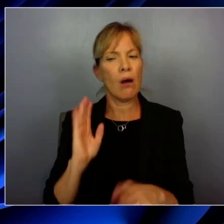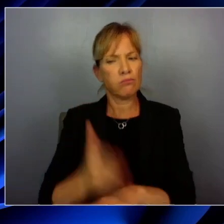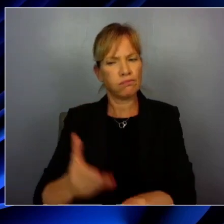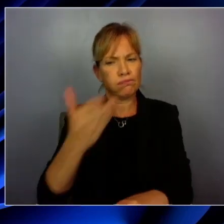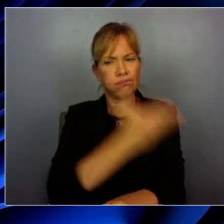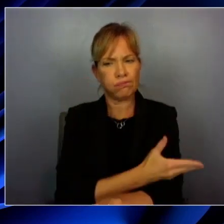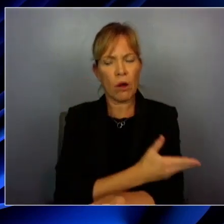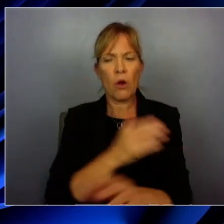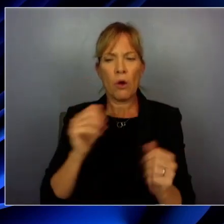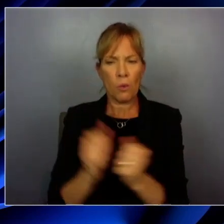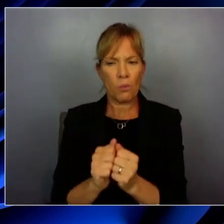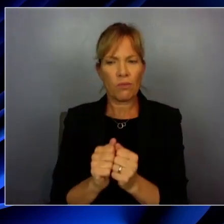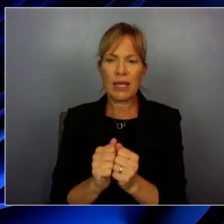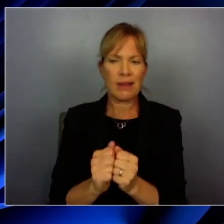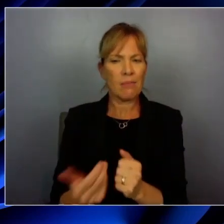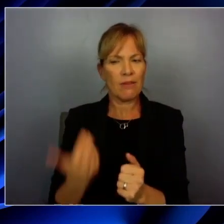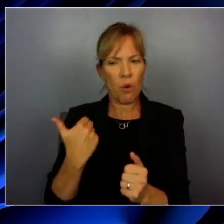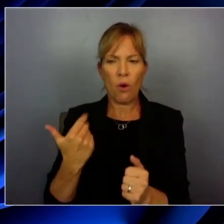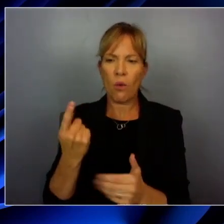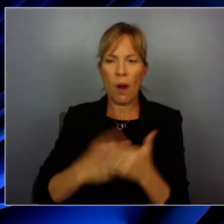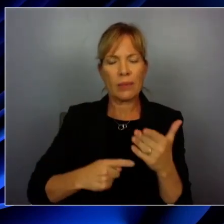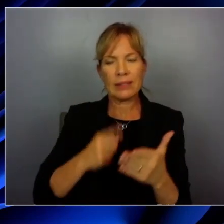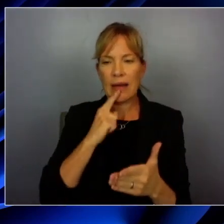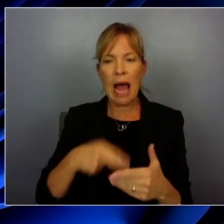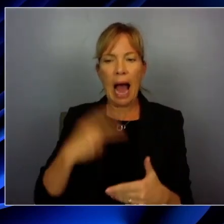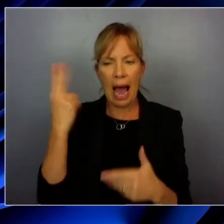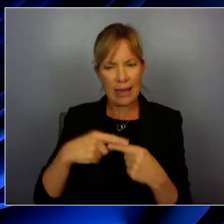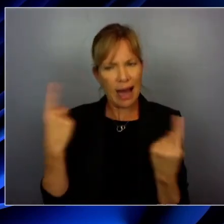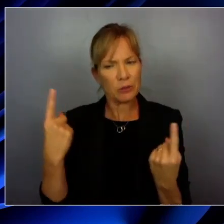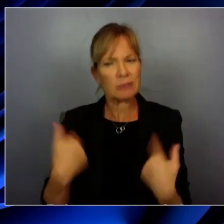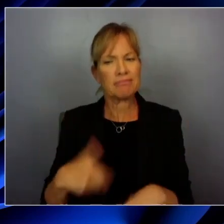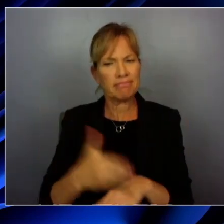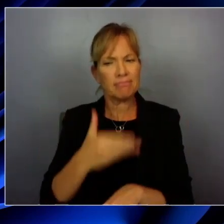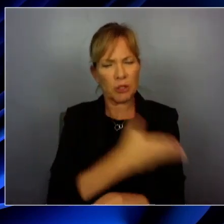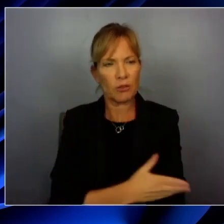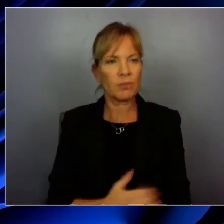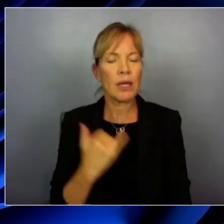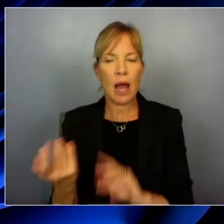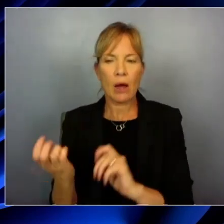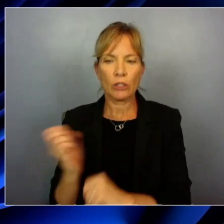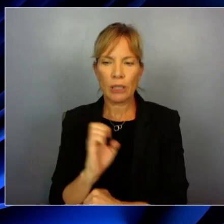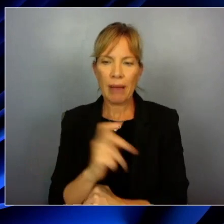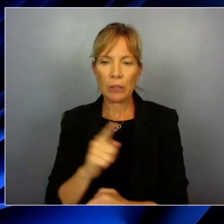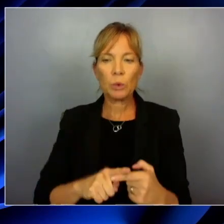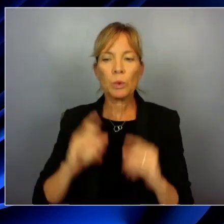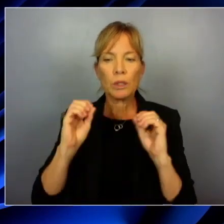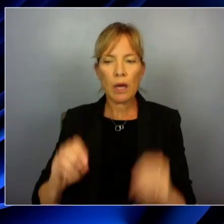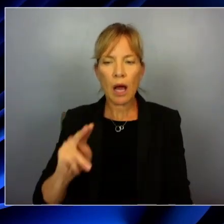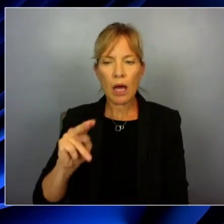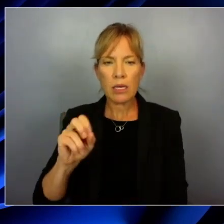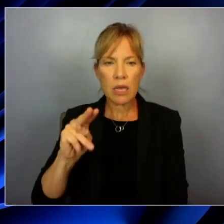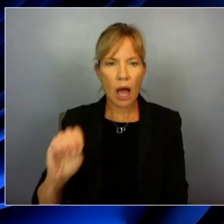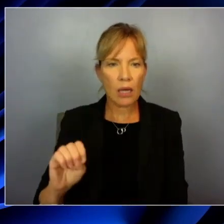we had inside of high contrast. Let's go ahead and change it back to none. I just want to say as well Jeremy. While that changes back.